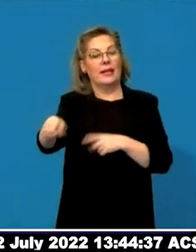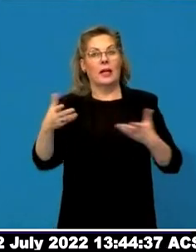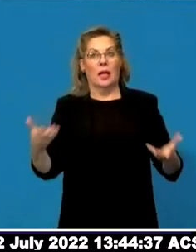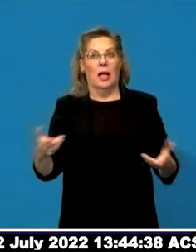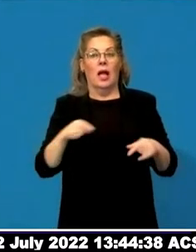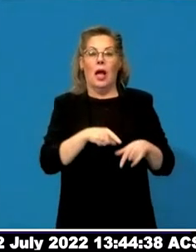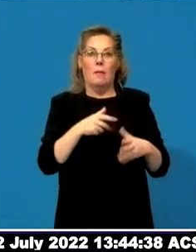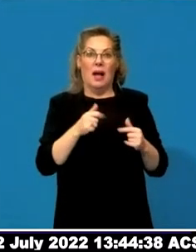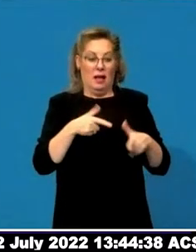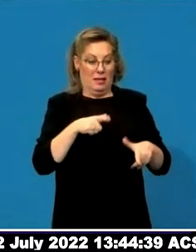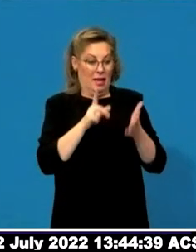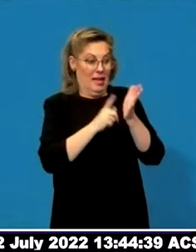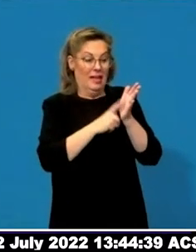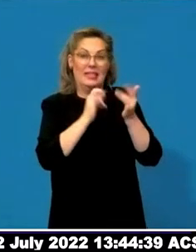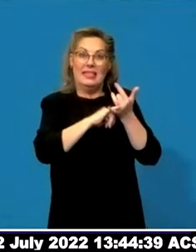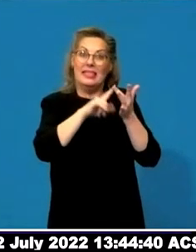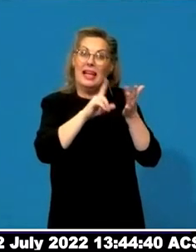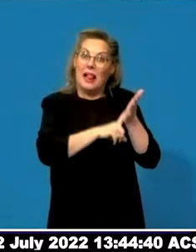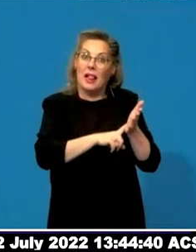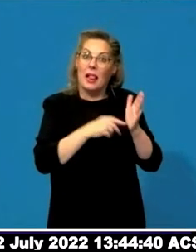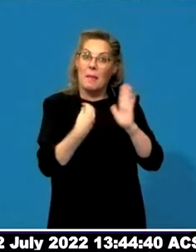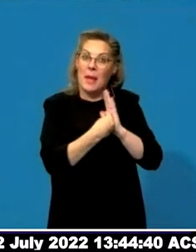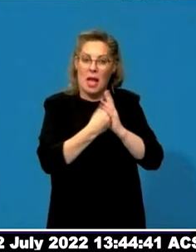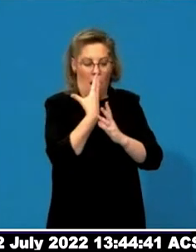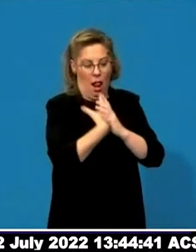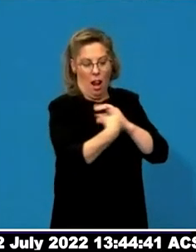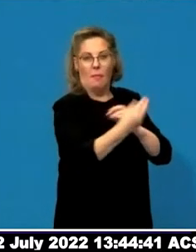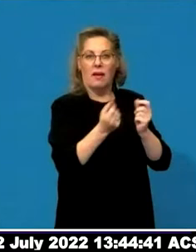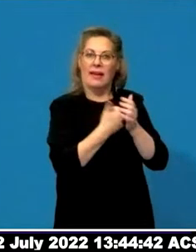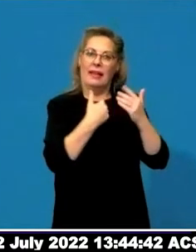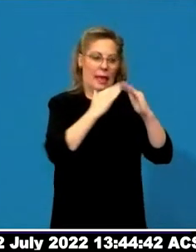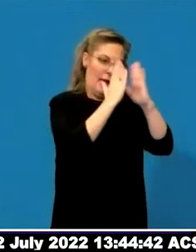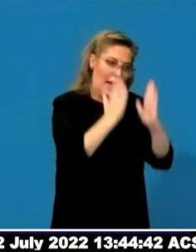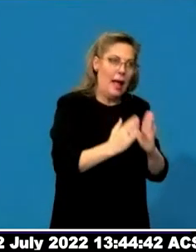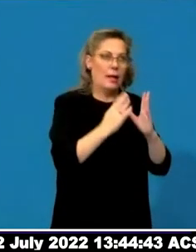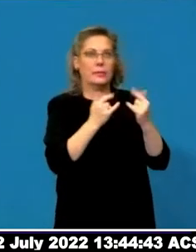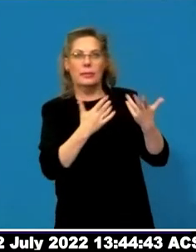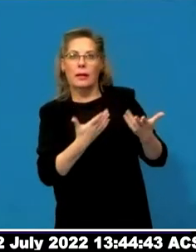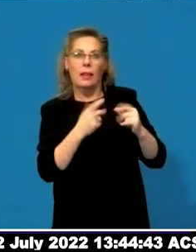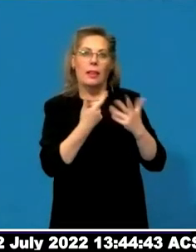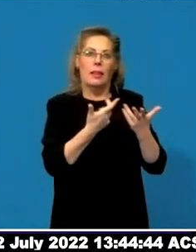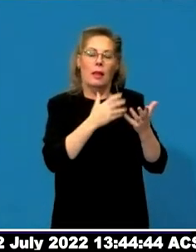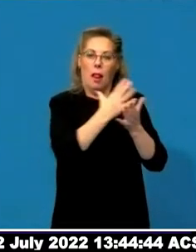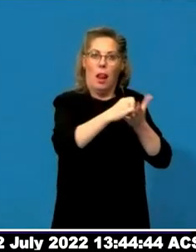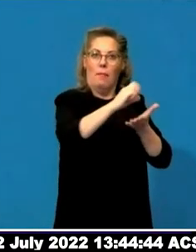and that there is no capacity within the plan for people to return home. And that's a big issue.